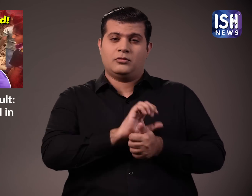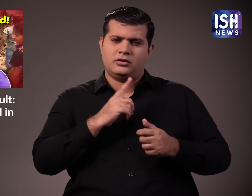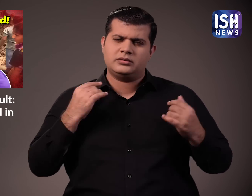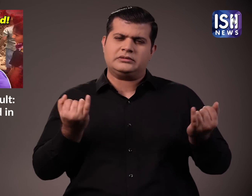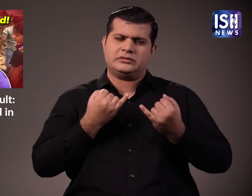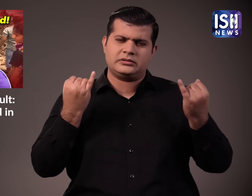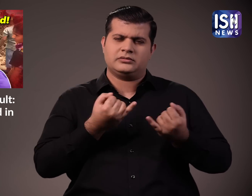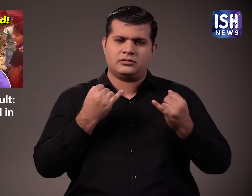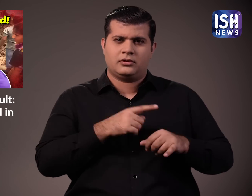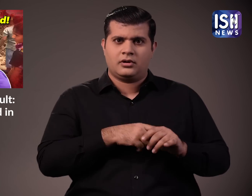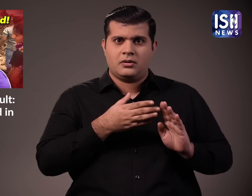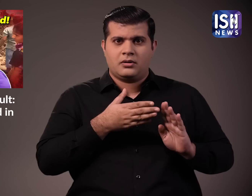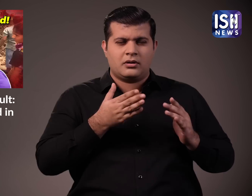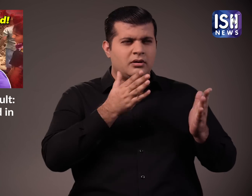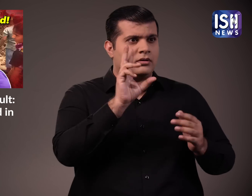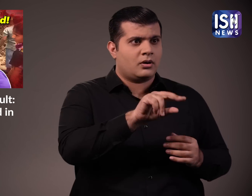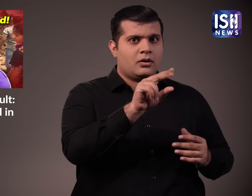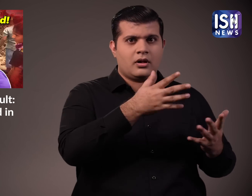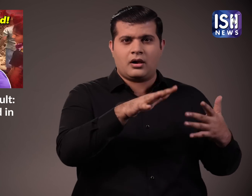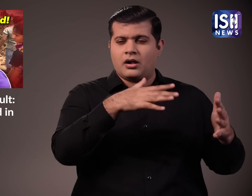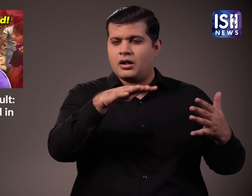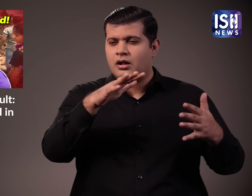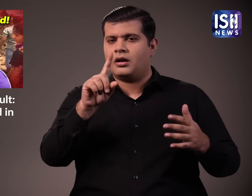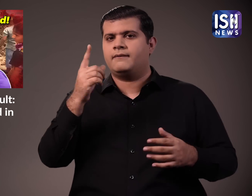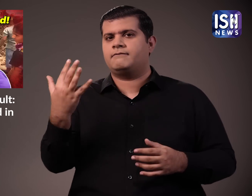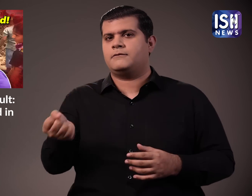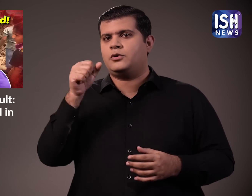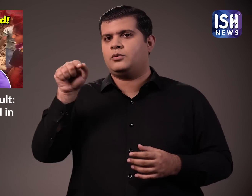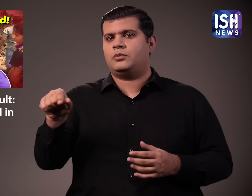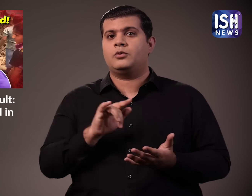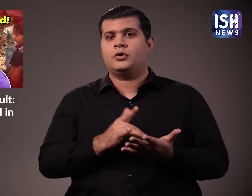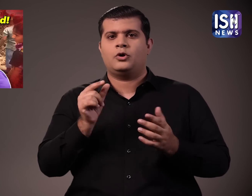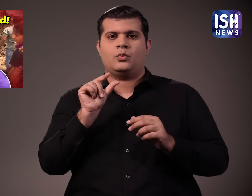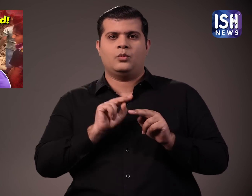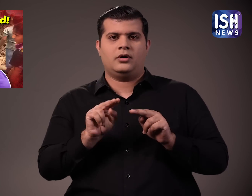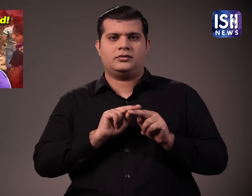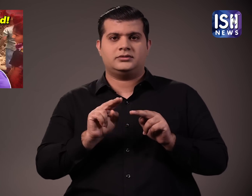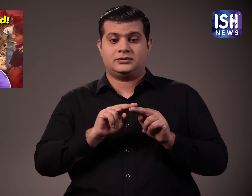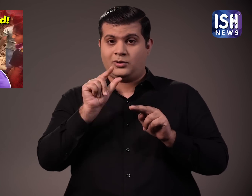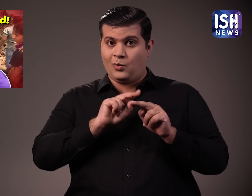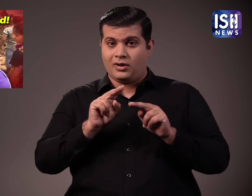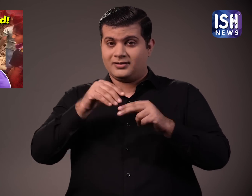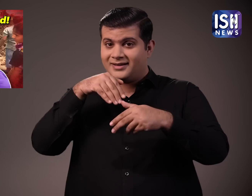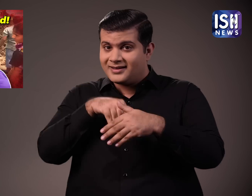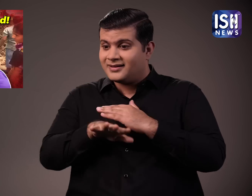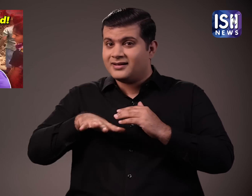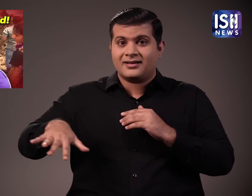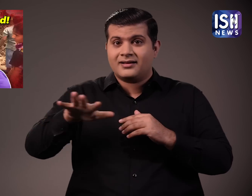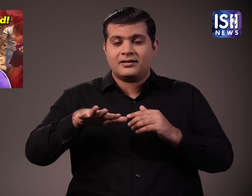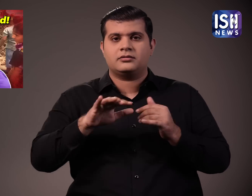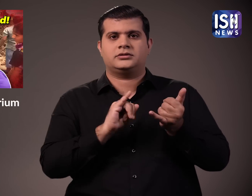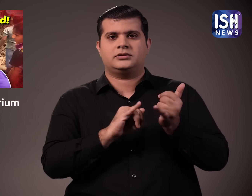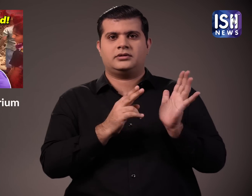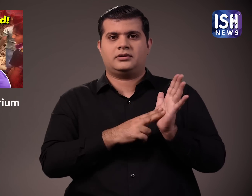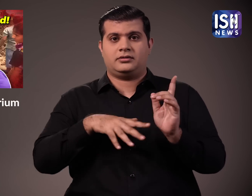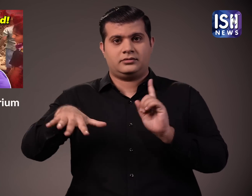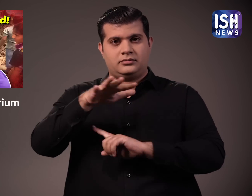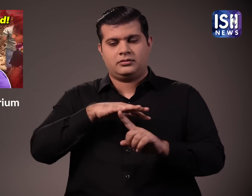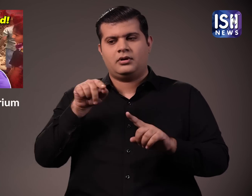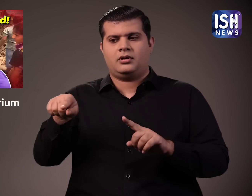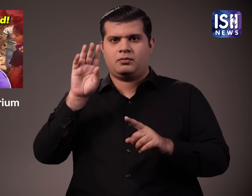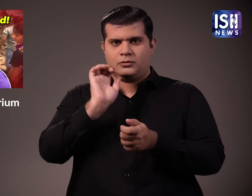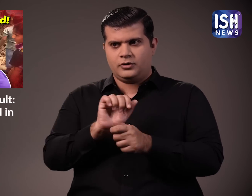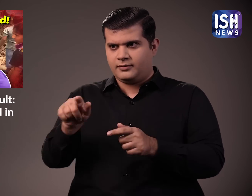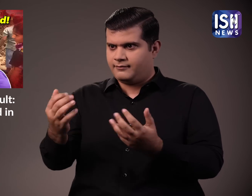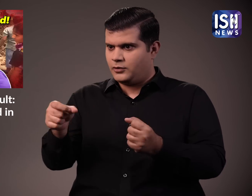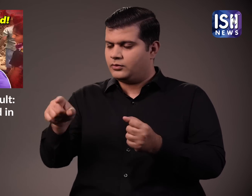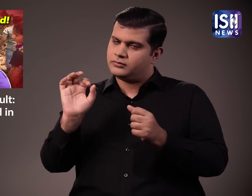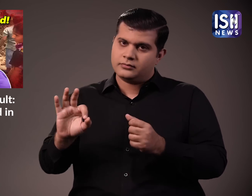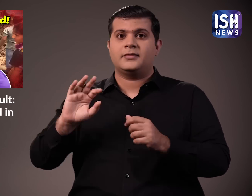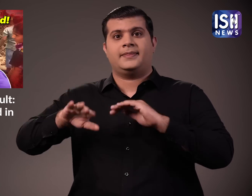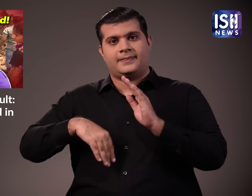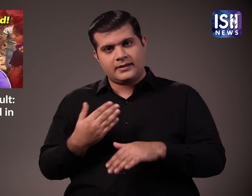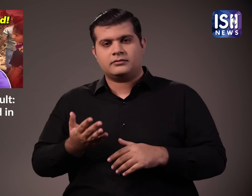After a long search and after multiple rejections, the police finally found the Shantinagar crematorium in Ulhasnagar.